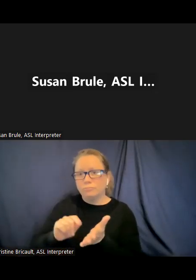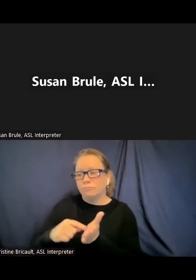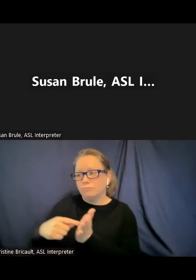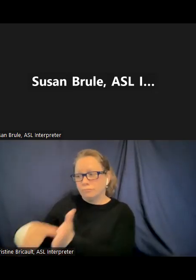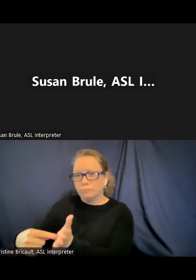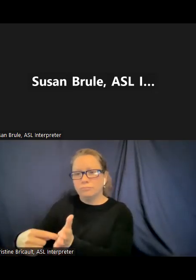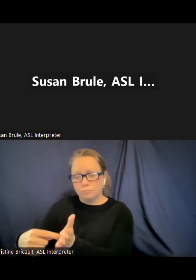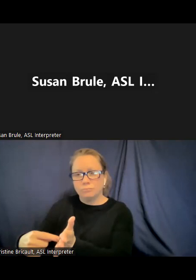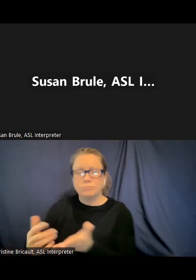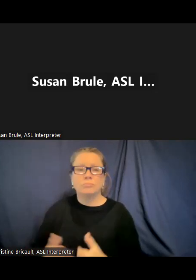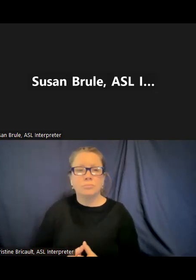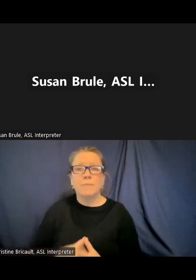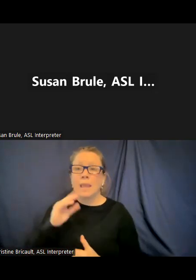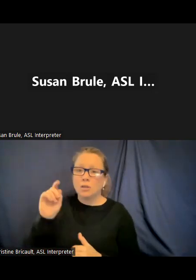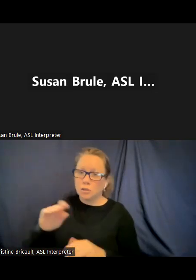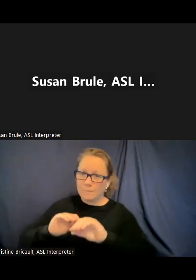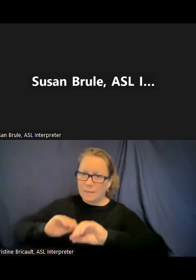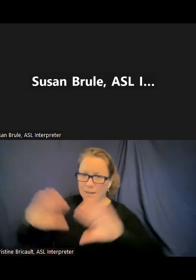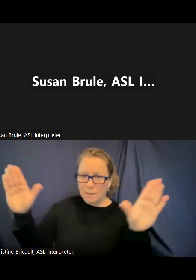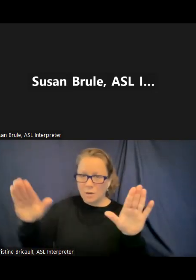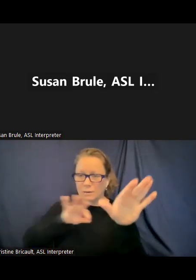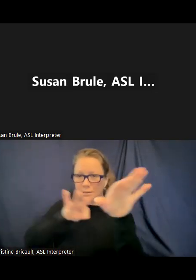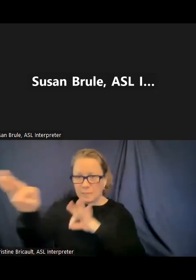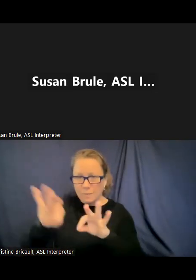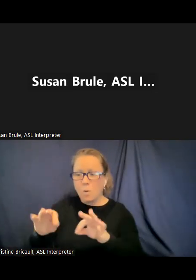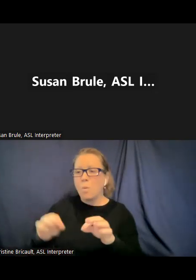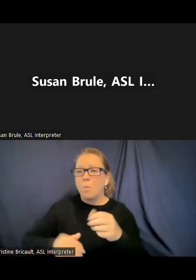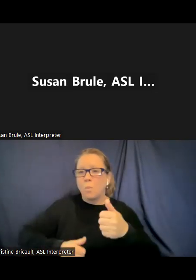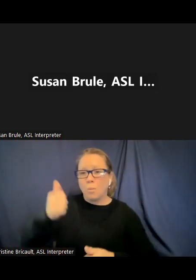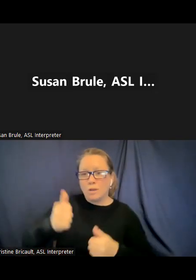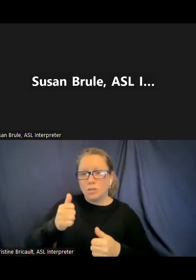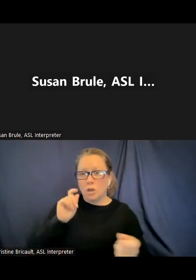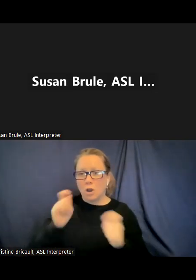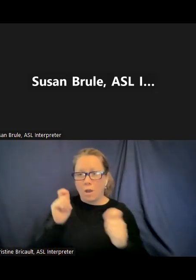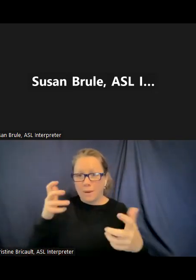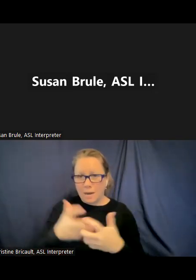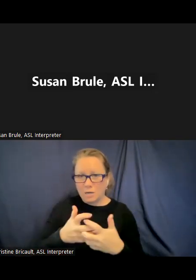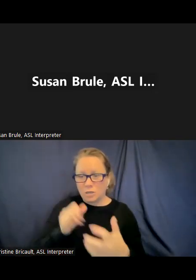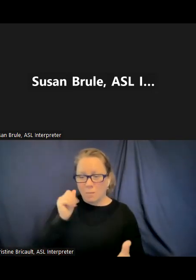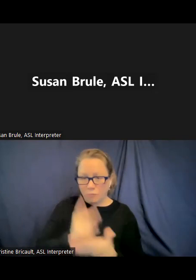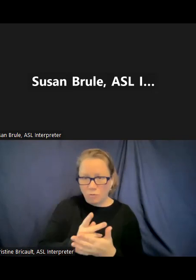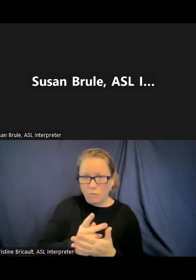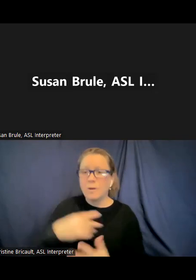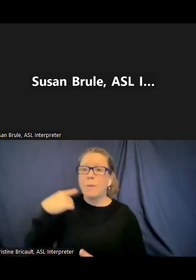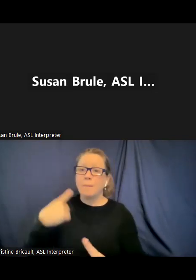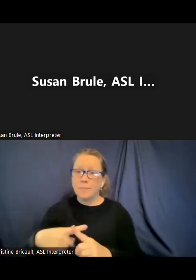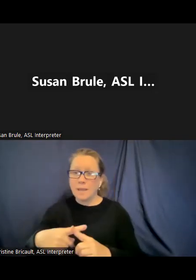in describing what accommodation is approved, and provide all of the relevant information about the accommodation.